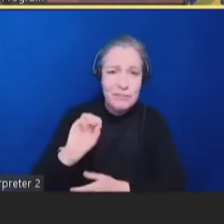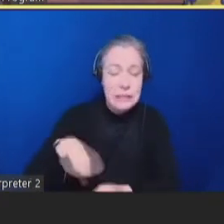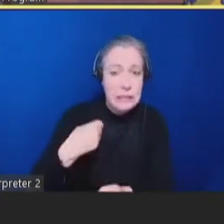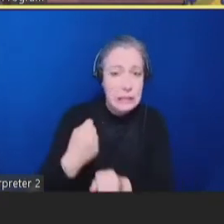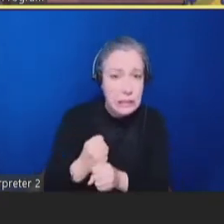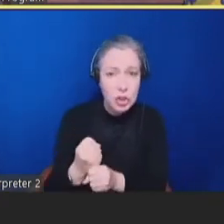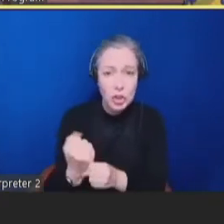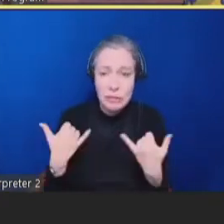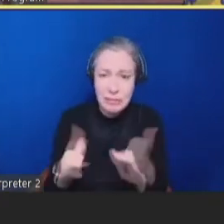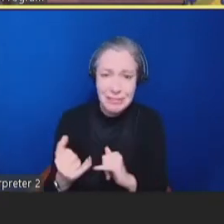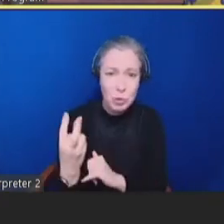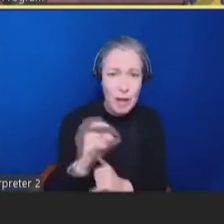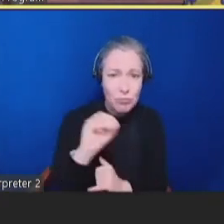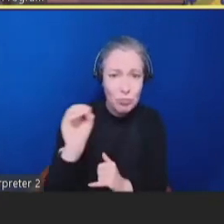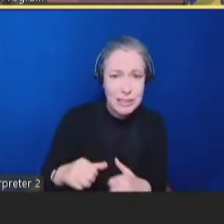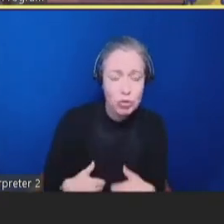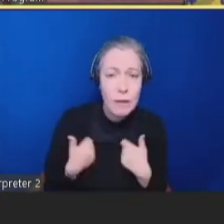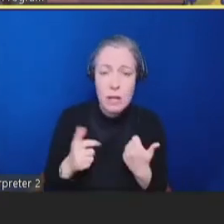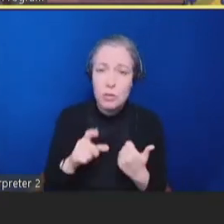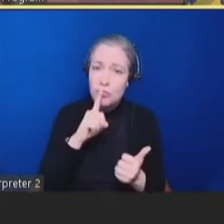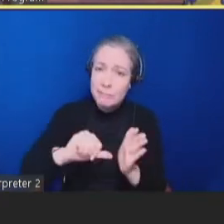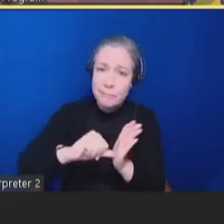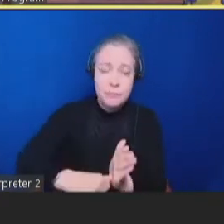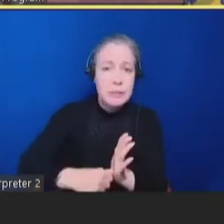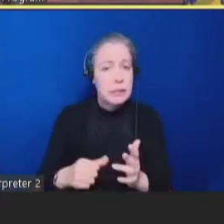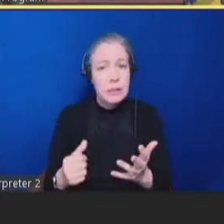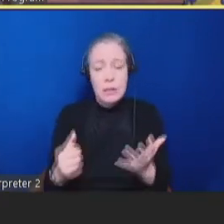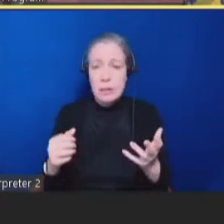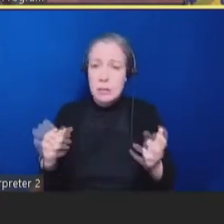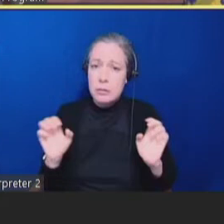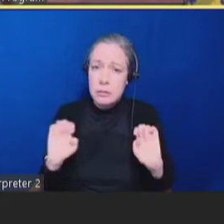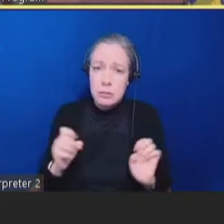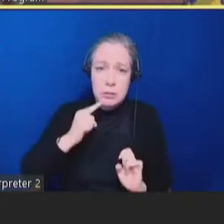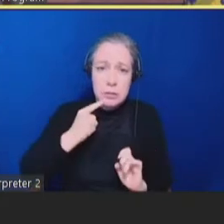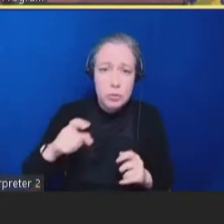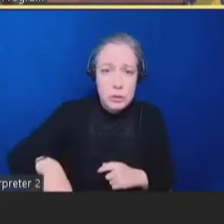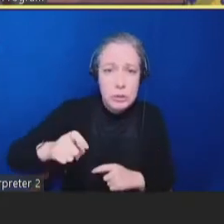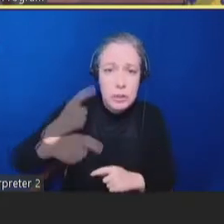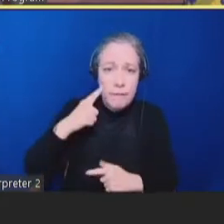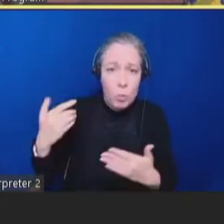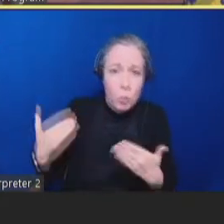So, really highlighting the urgent need for a novel treatment for this deadly